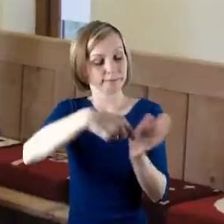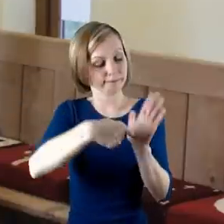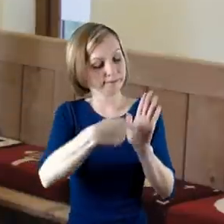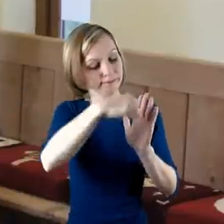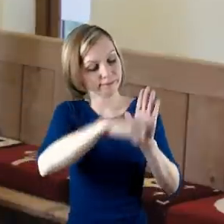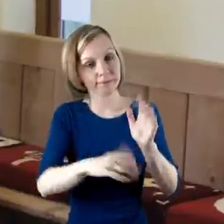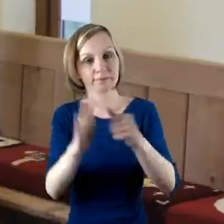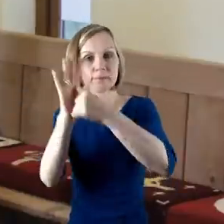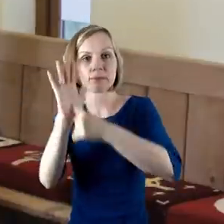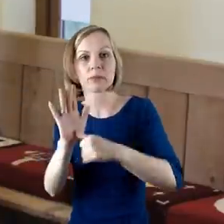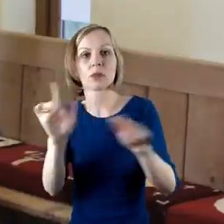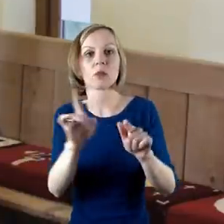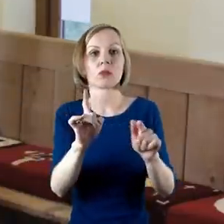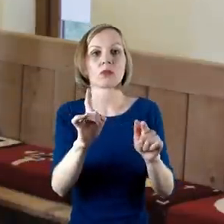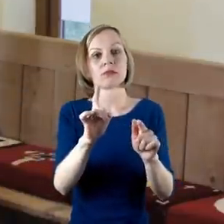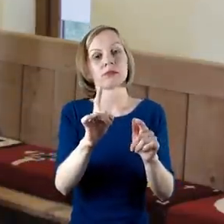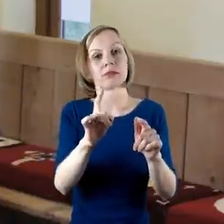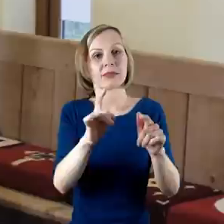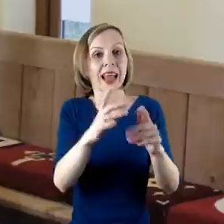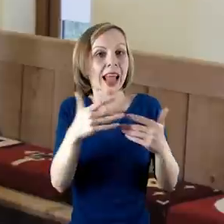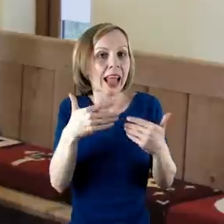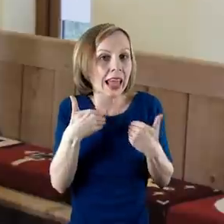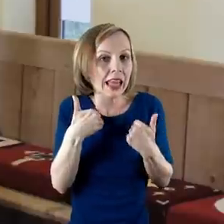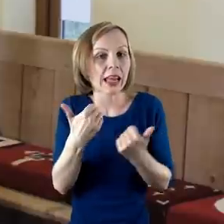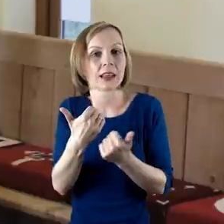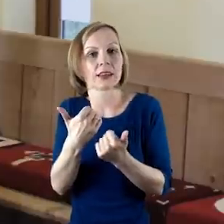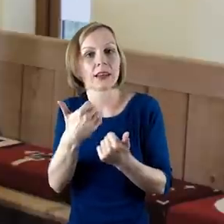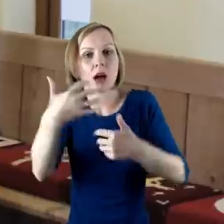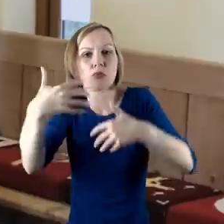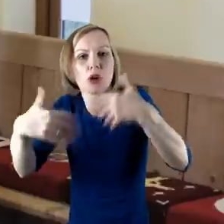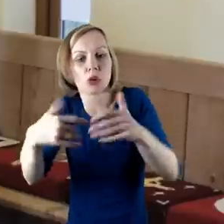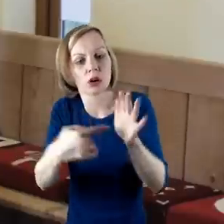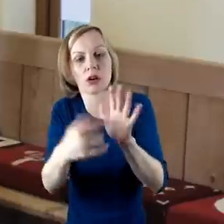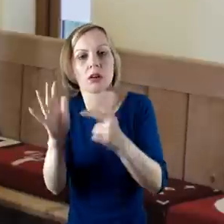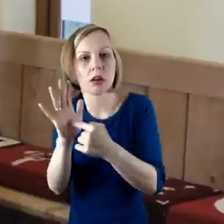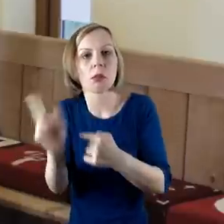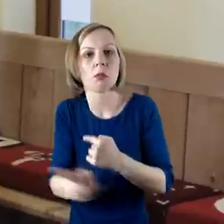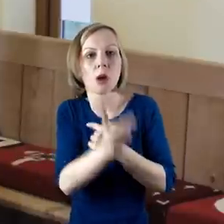Our own bodies very often carry brokenness and healing too, they're connected.